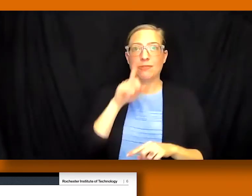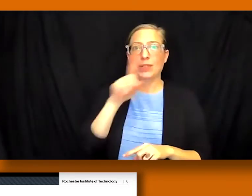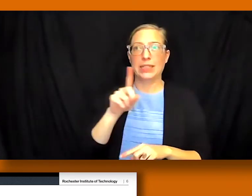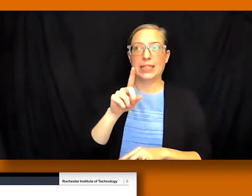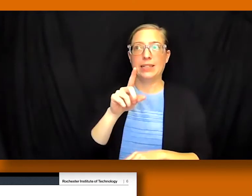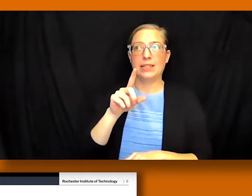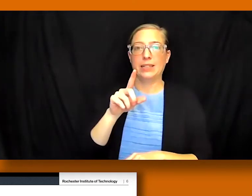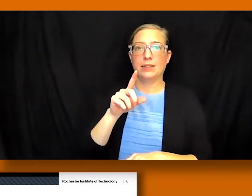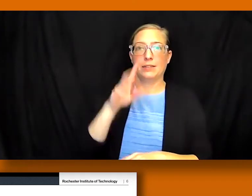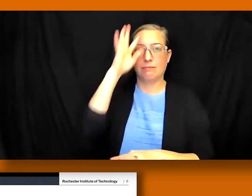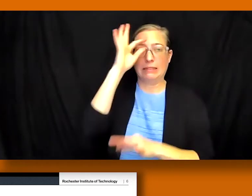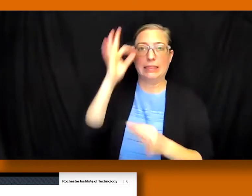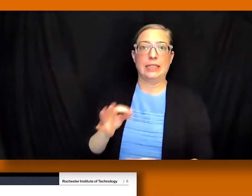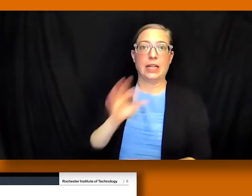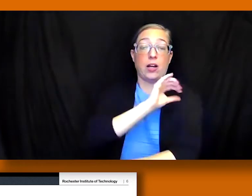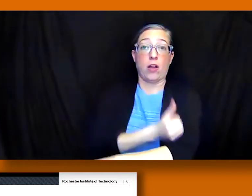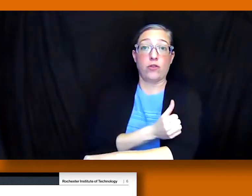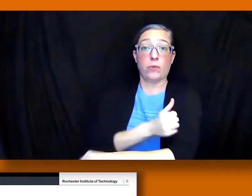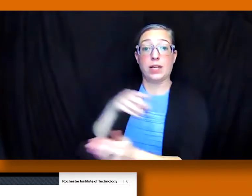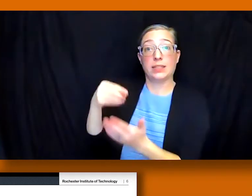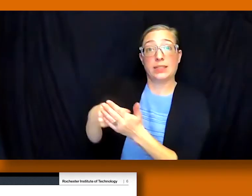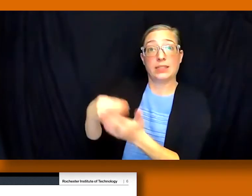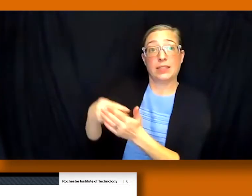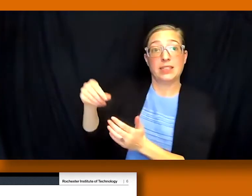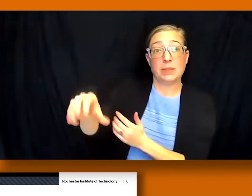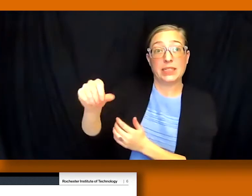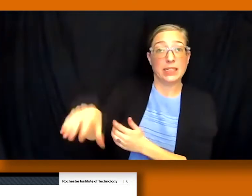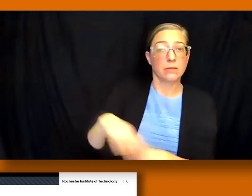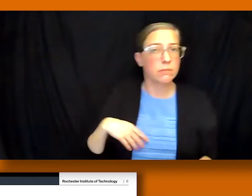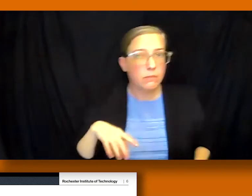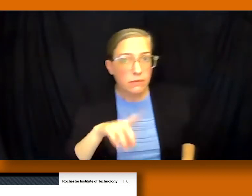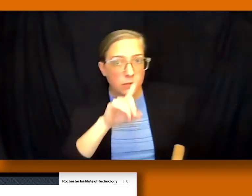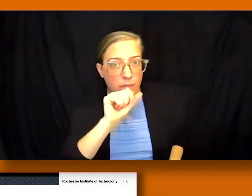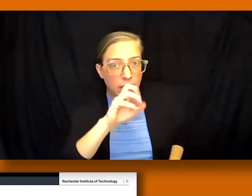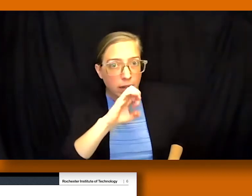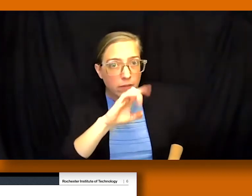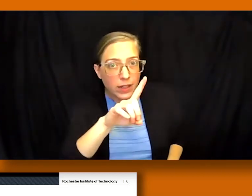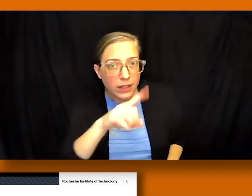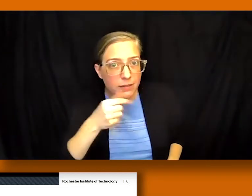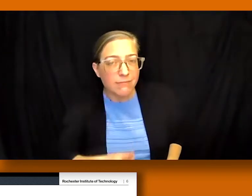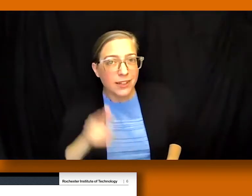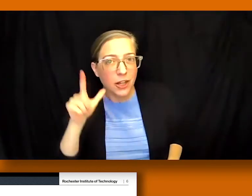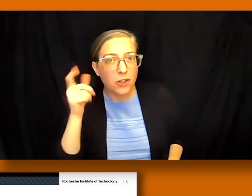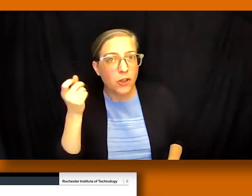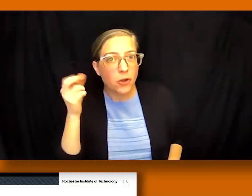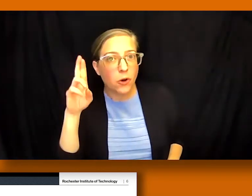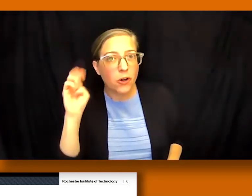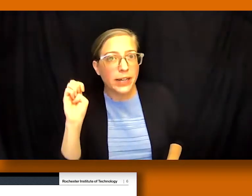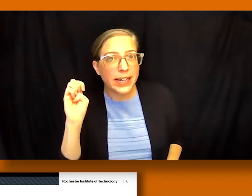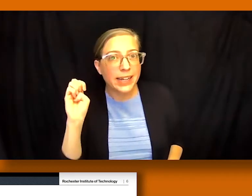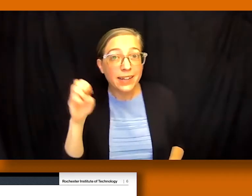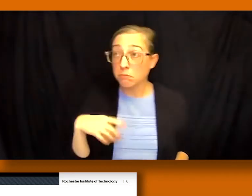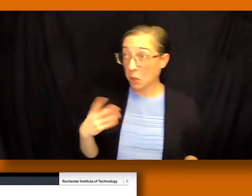Laurie: David? David: Yeah? Laurie: David, this is Laurie. David: Yes? Laurie: We had a question pop up